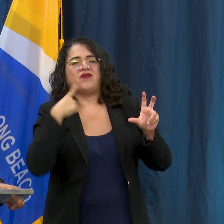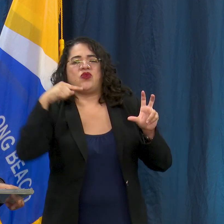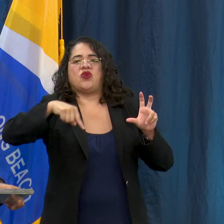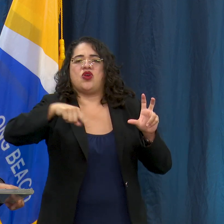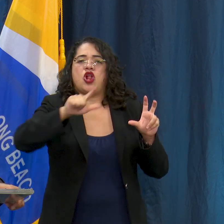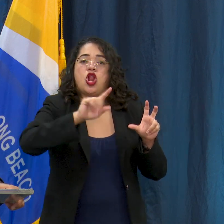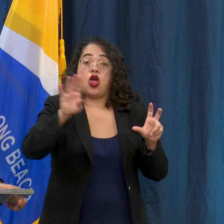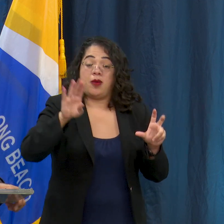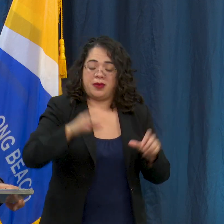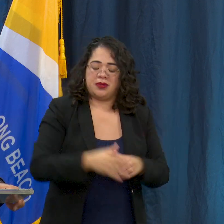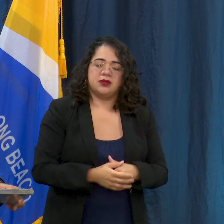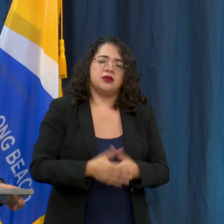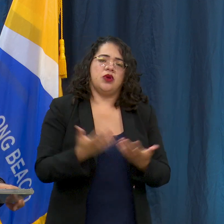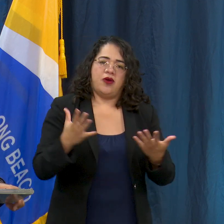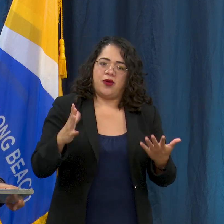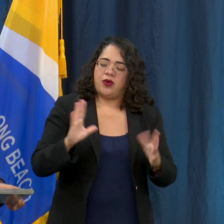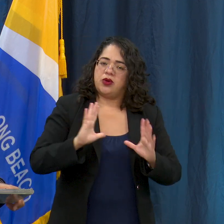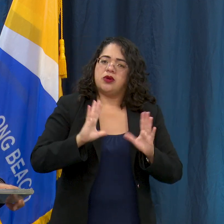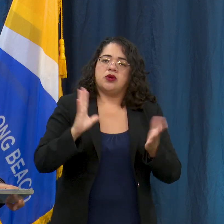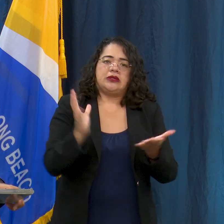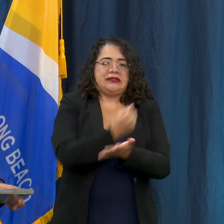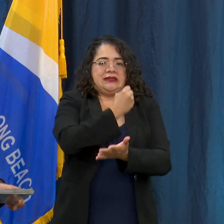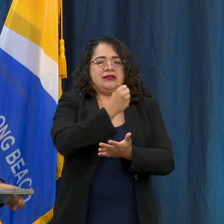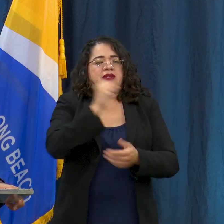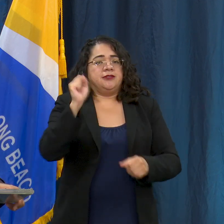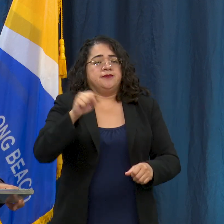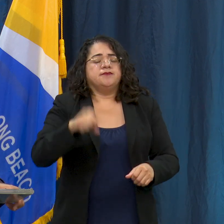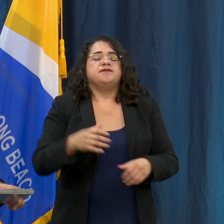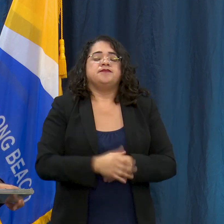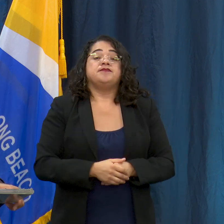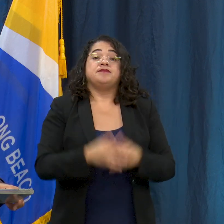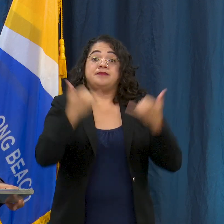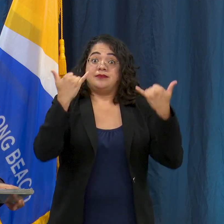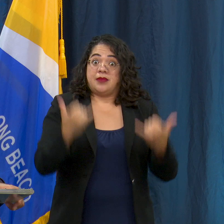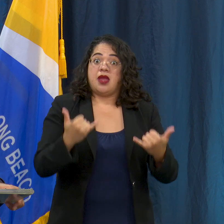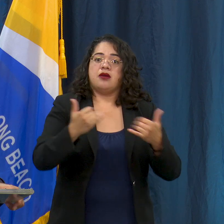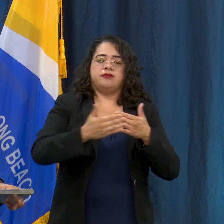does that mean for Long Beach? We're looking that, it is quite possible that by